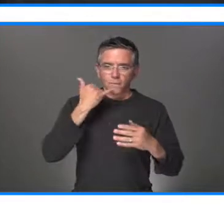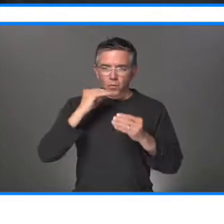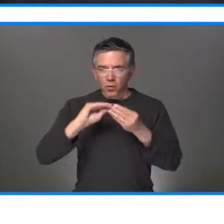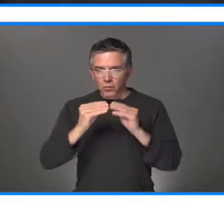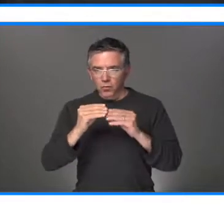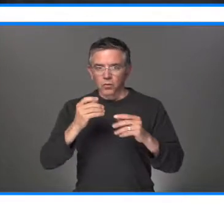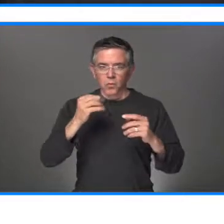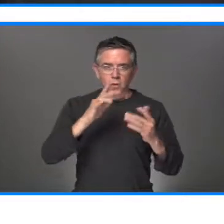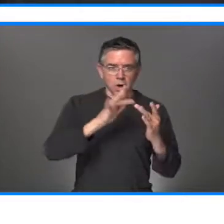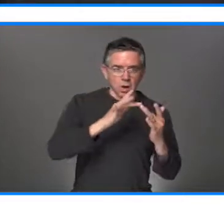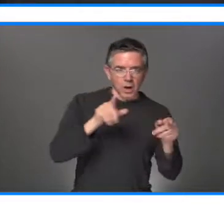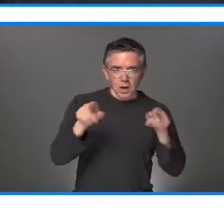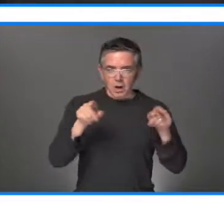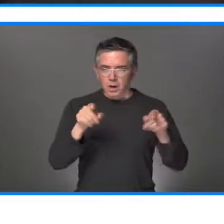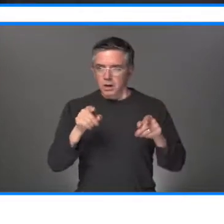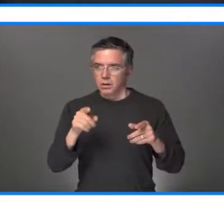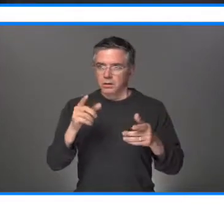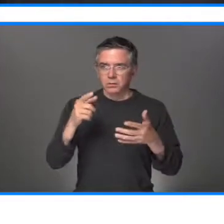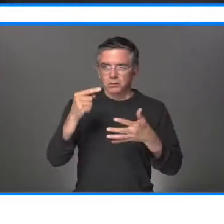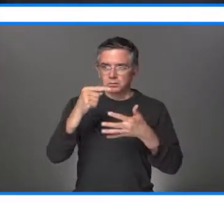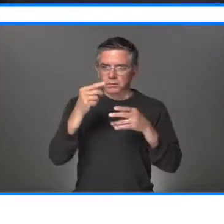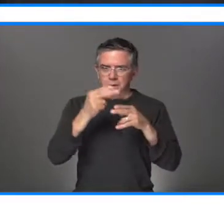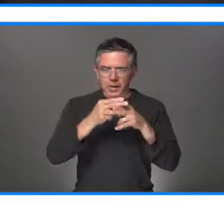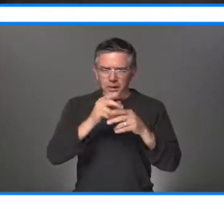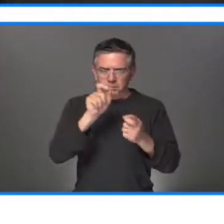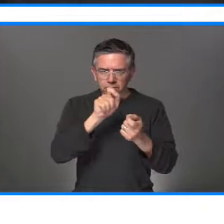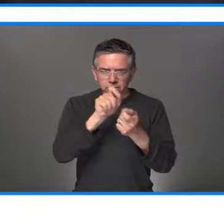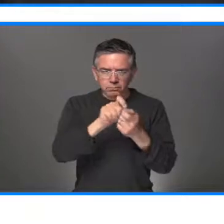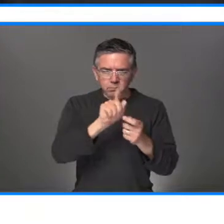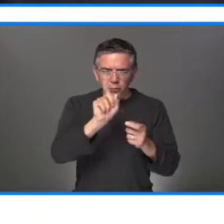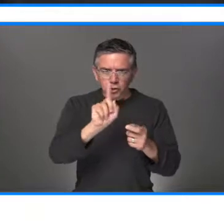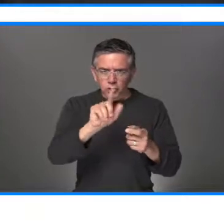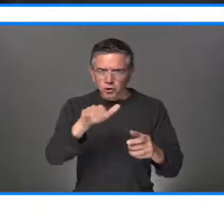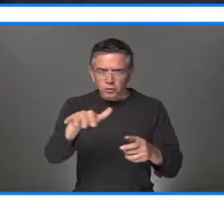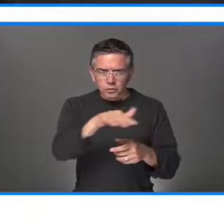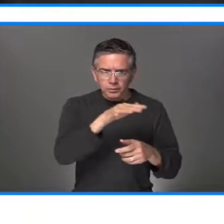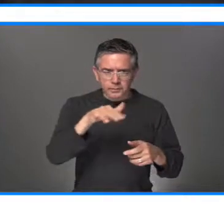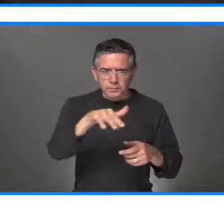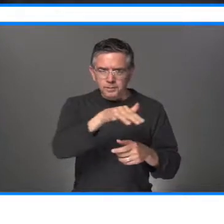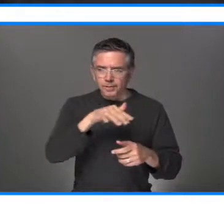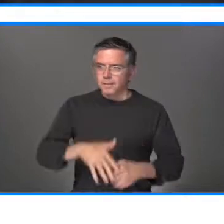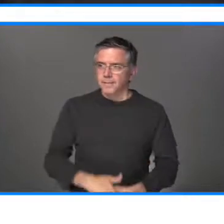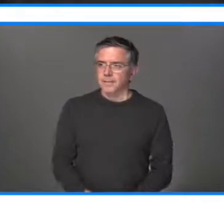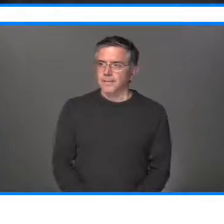the provider offers, if they've uploaded that information, if there are appointments available,